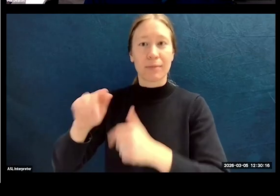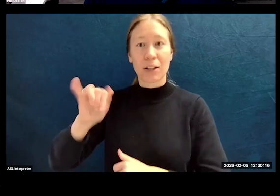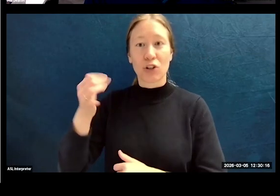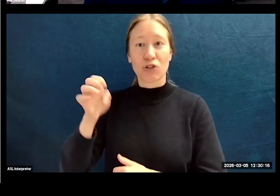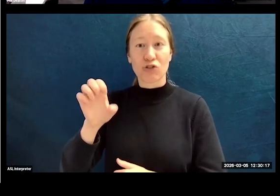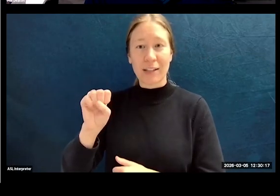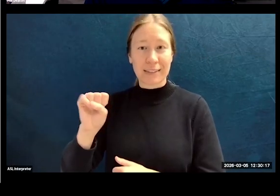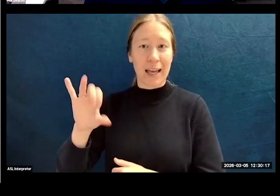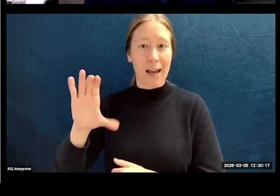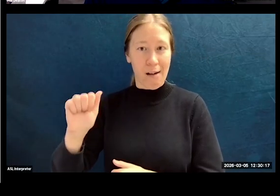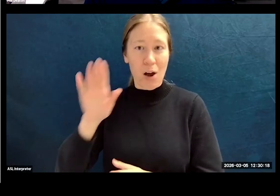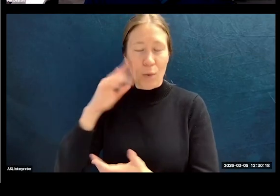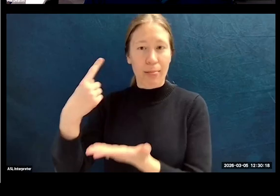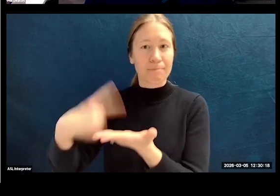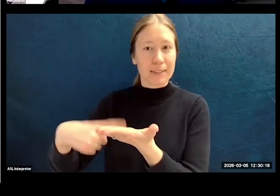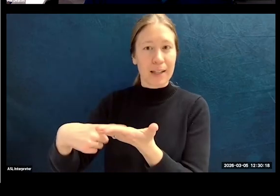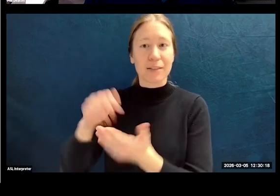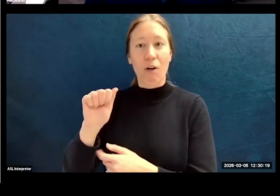to talk a little bit more about alt text.